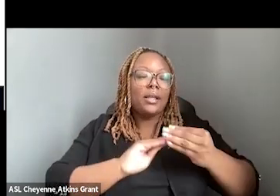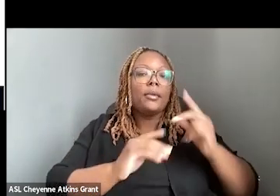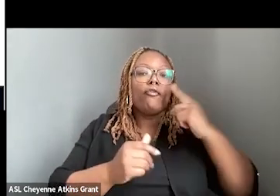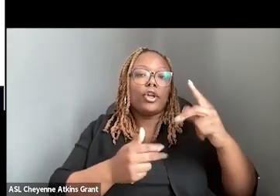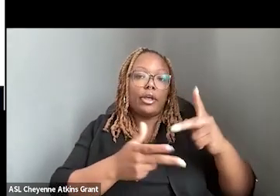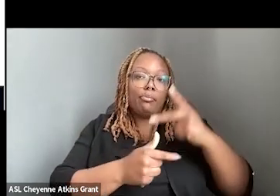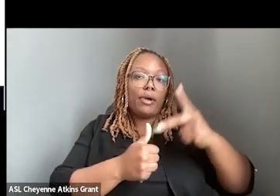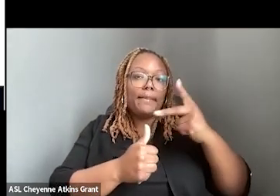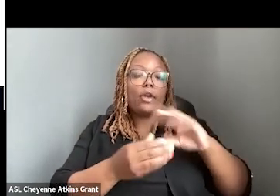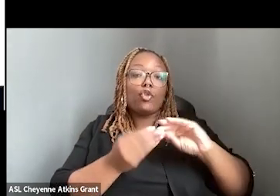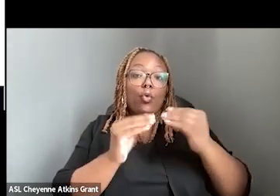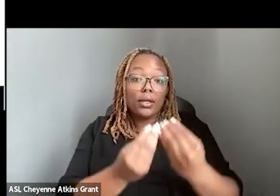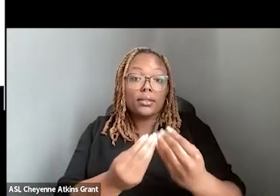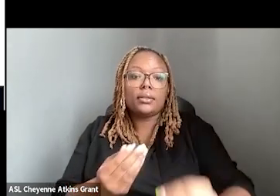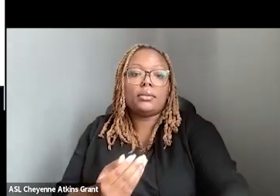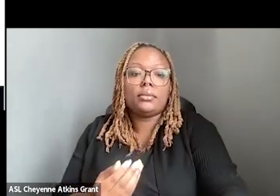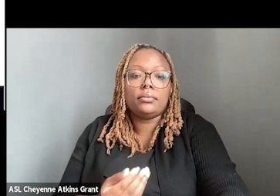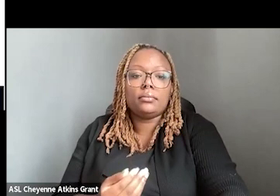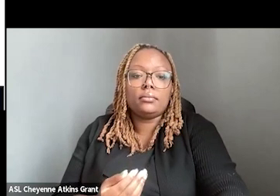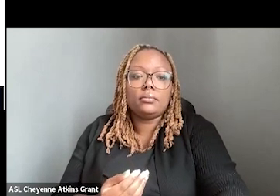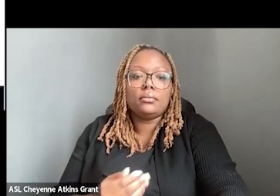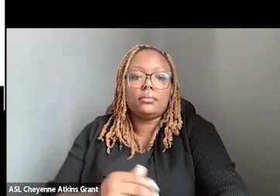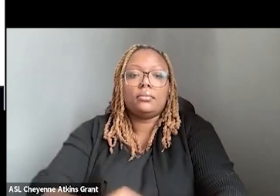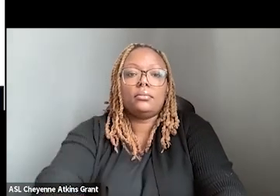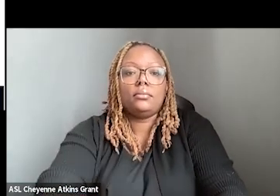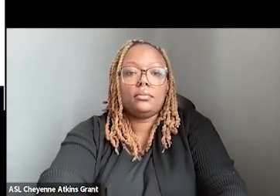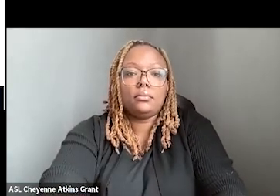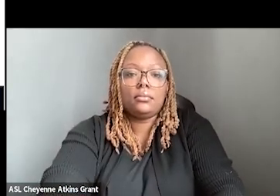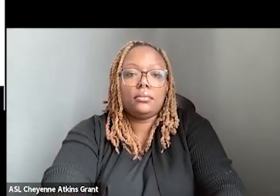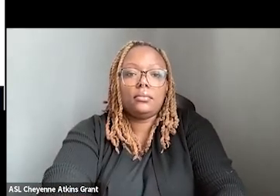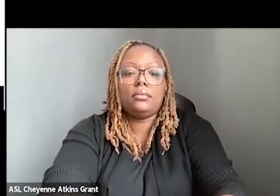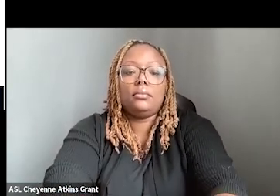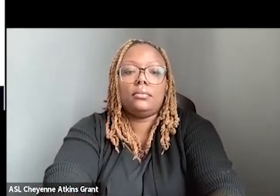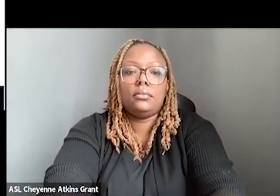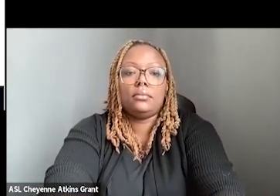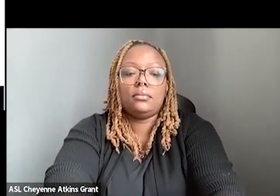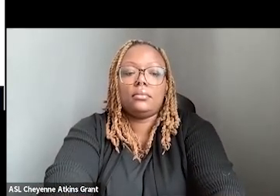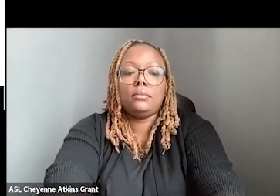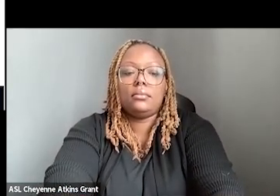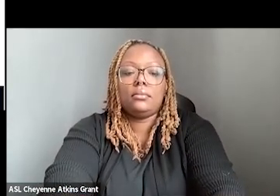In that way, once you identify that, it will be more seamless when you add senior personnel